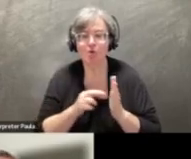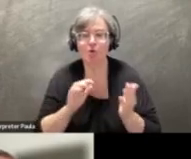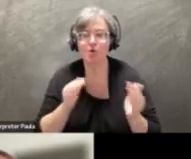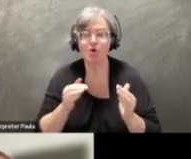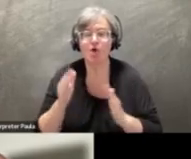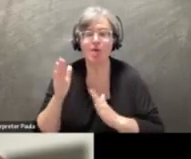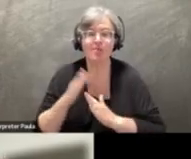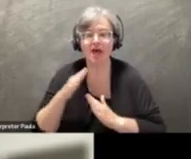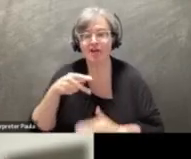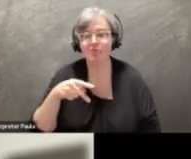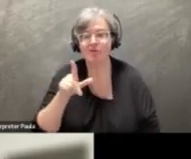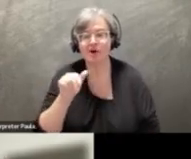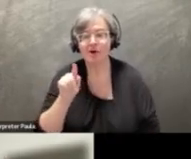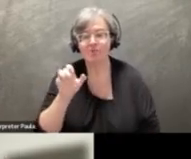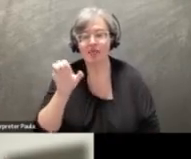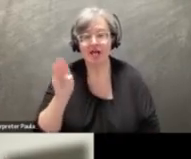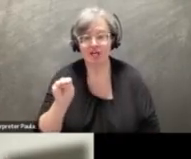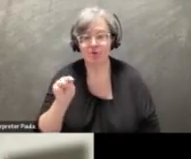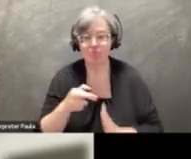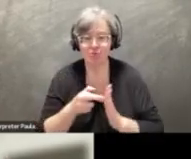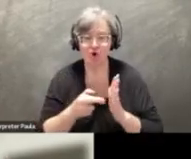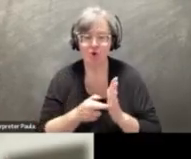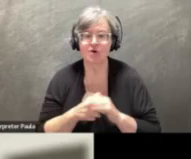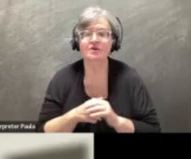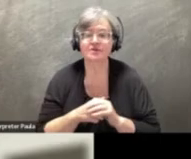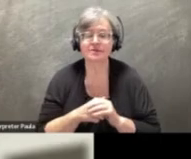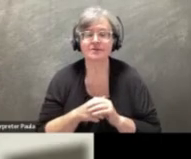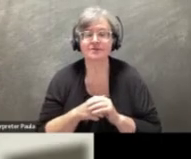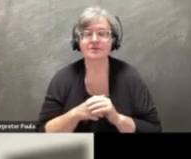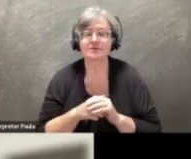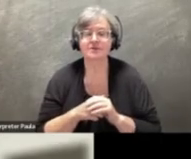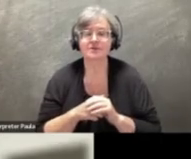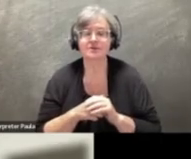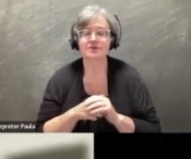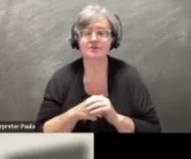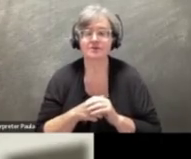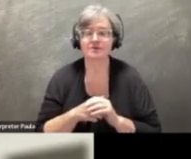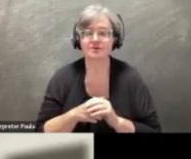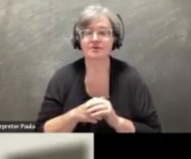rule. I often say that people